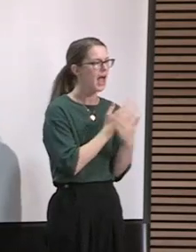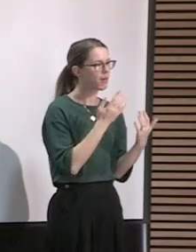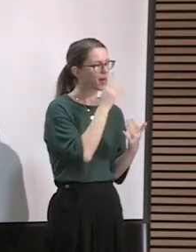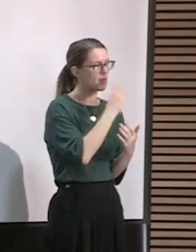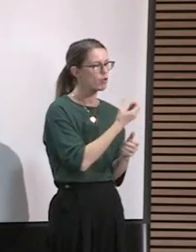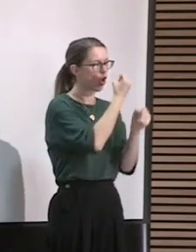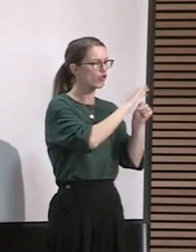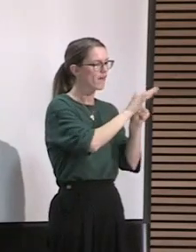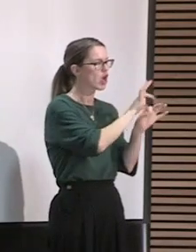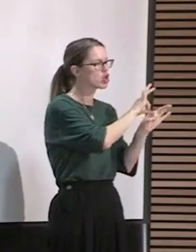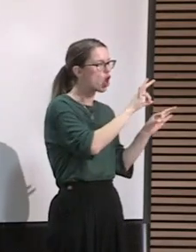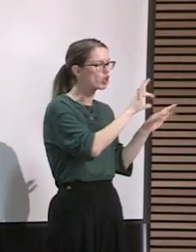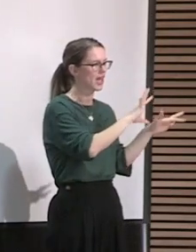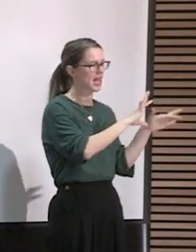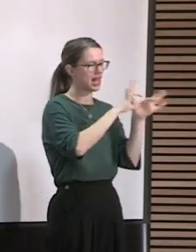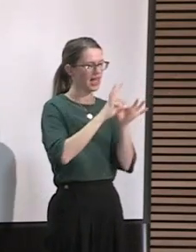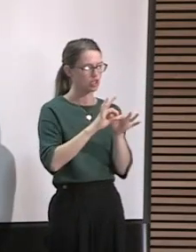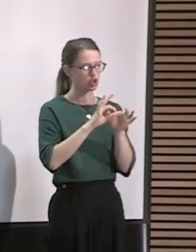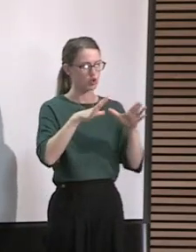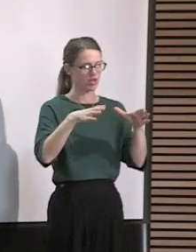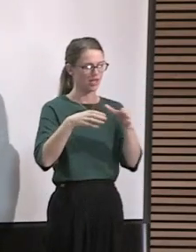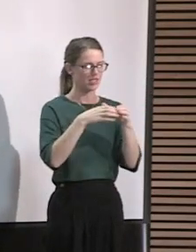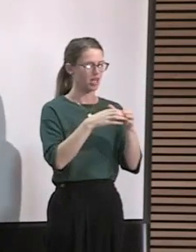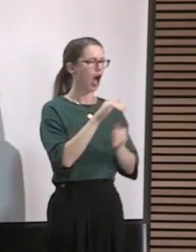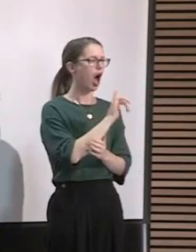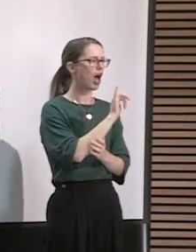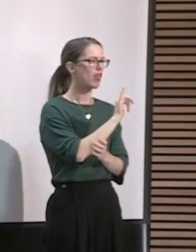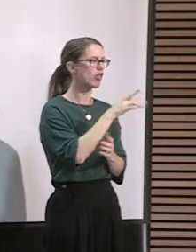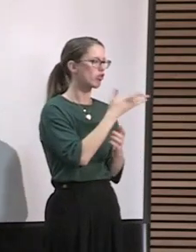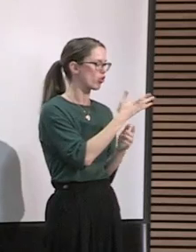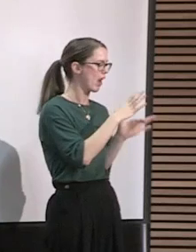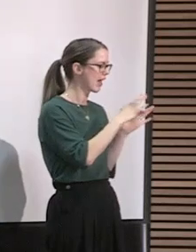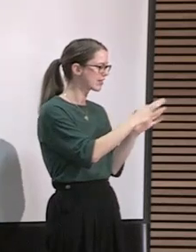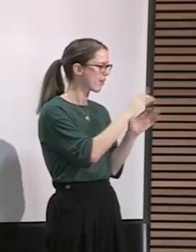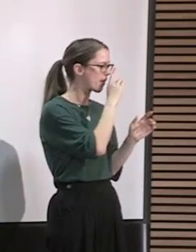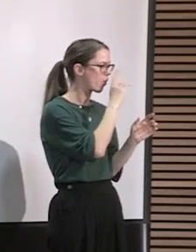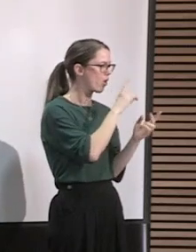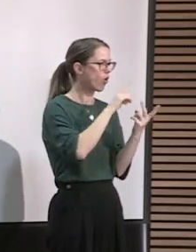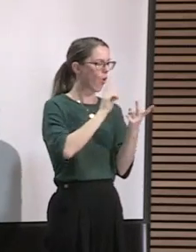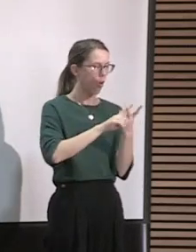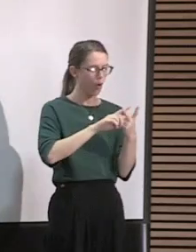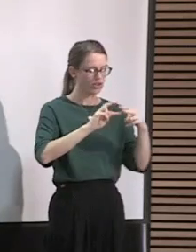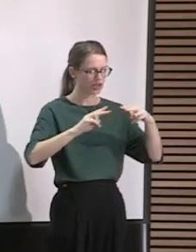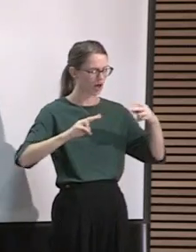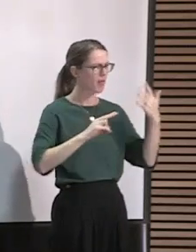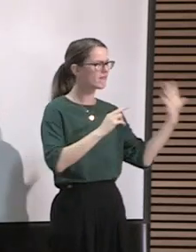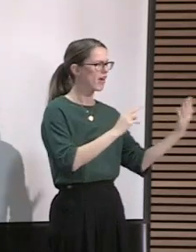balance their books. How many cases have not been linked to the current